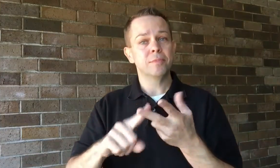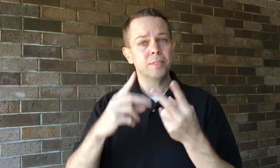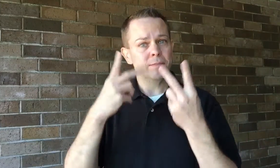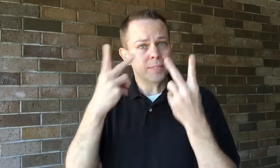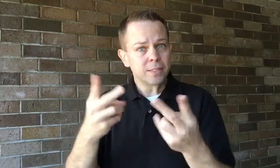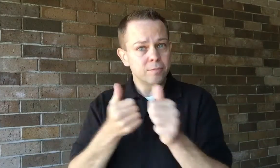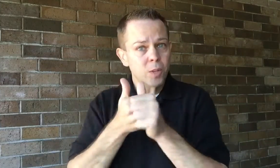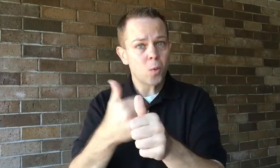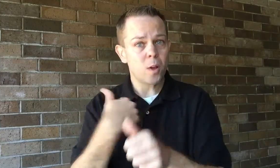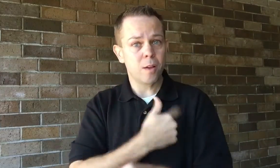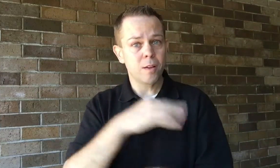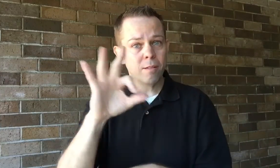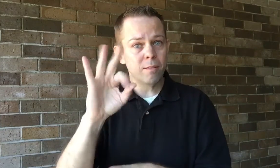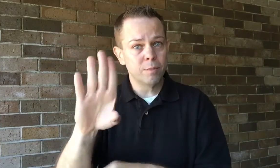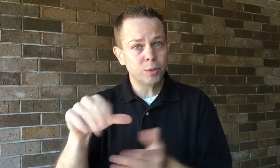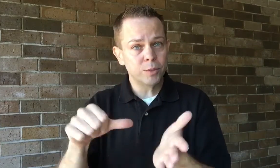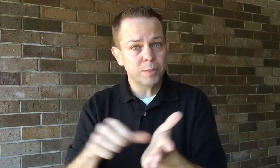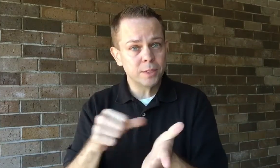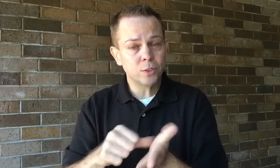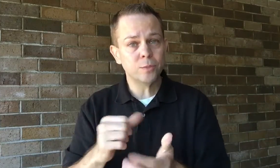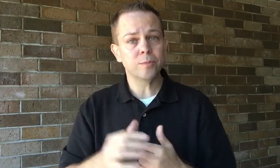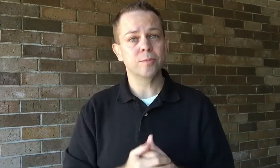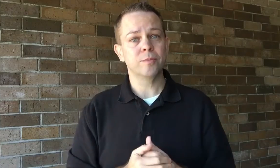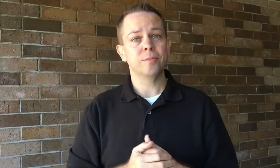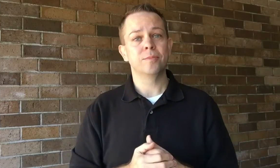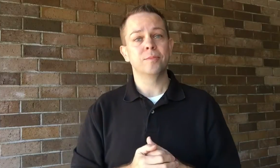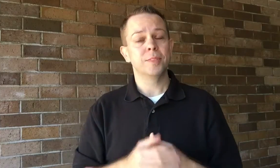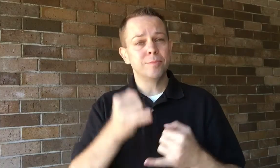You can also visit us and follow us on our Facebook page.